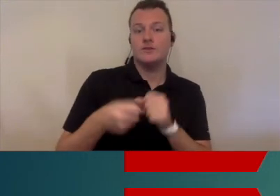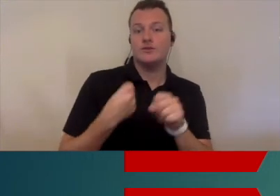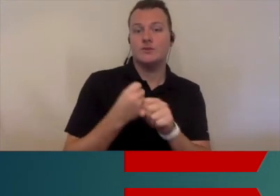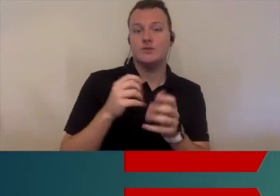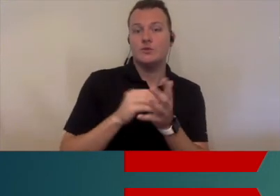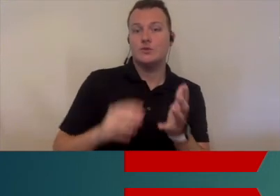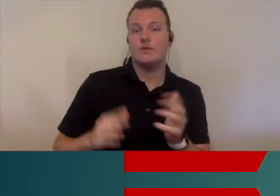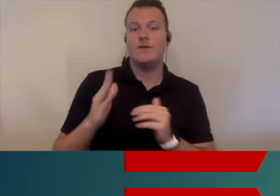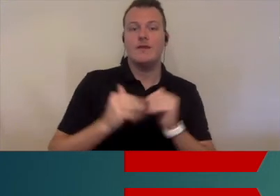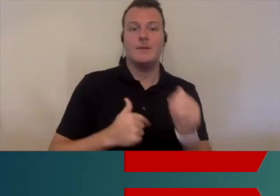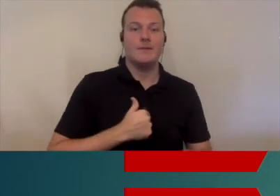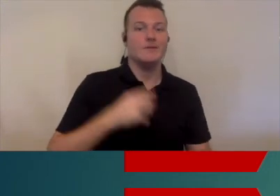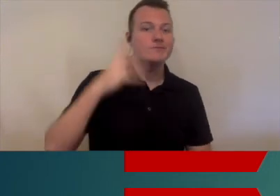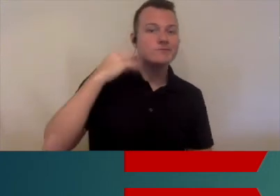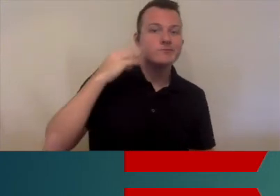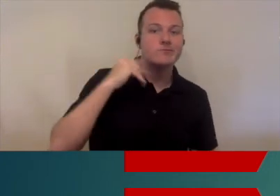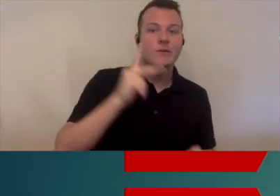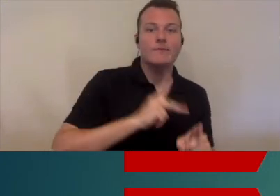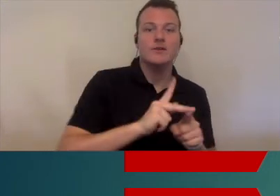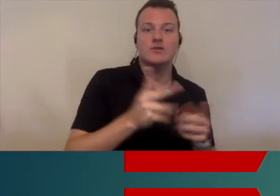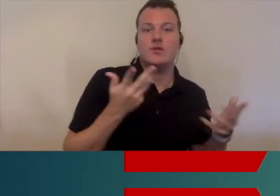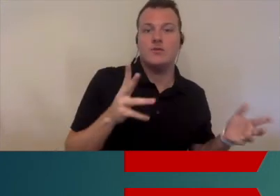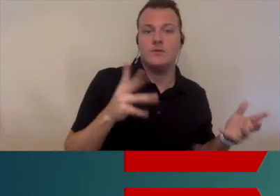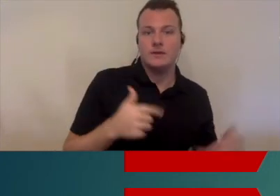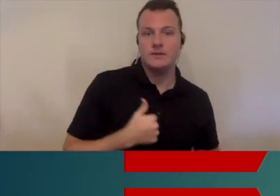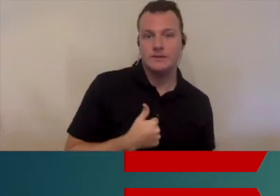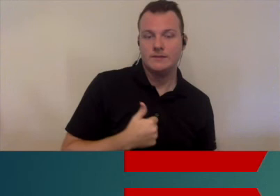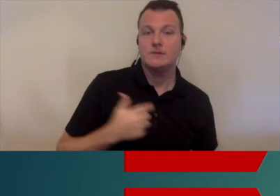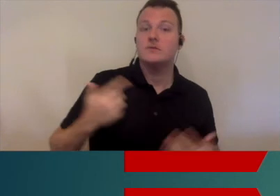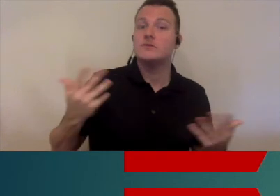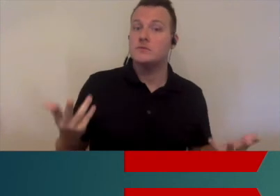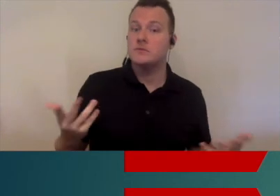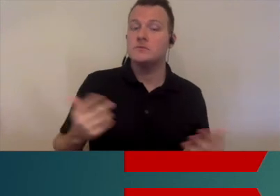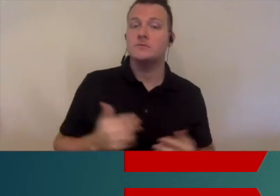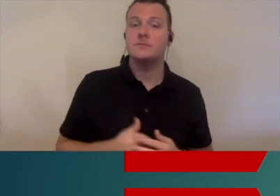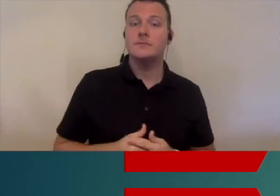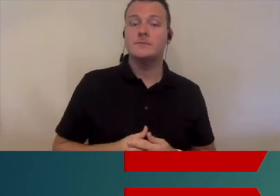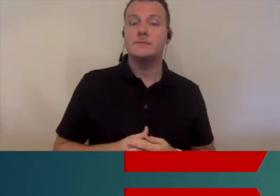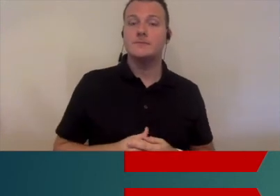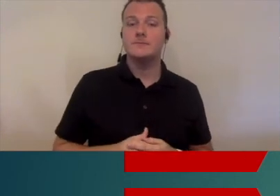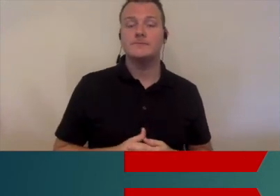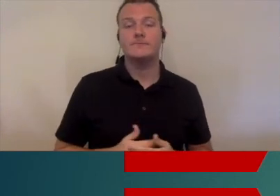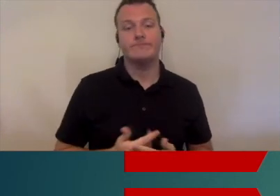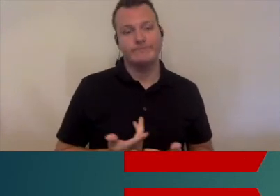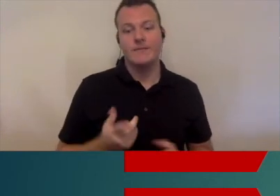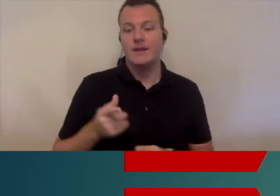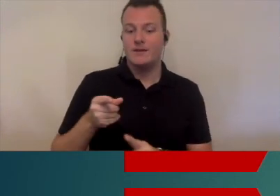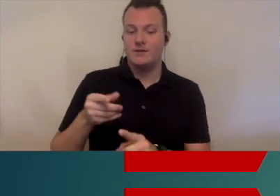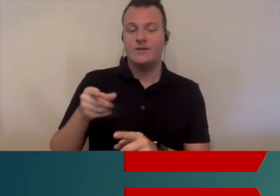student than I was as an experienced professional. So there she was getting a